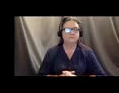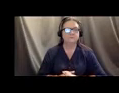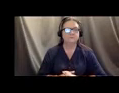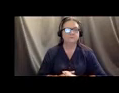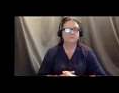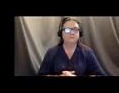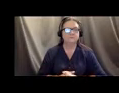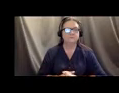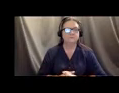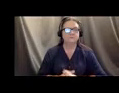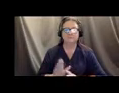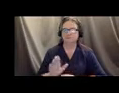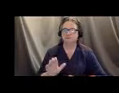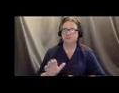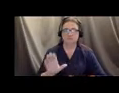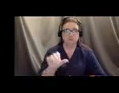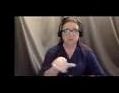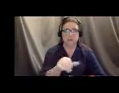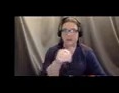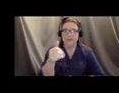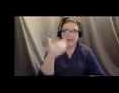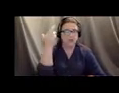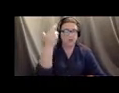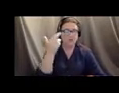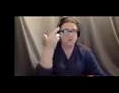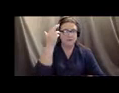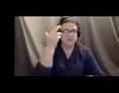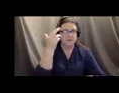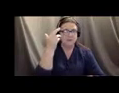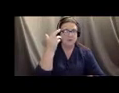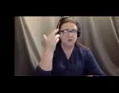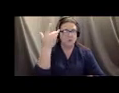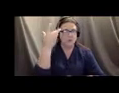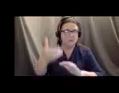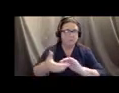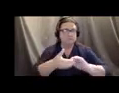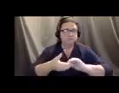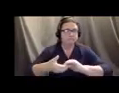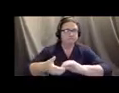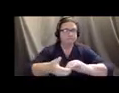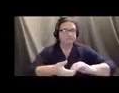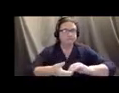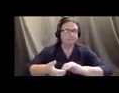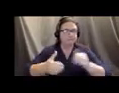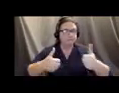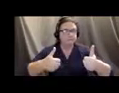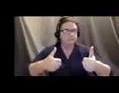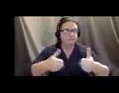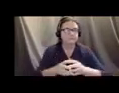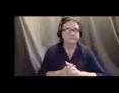Any other reasons for collaboration?